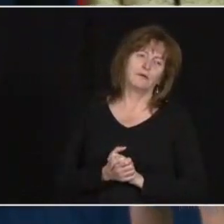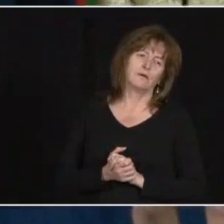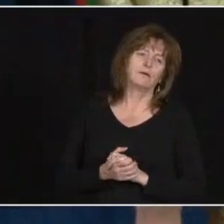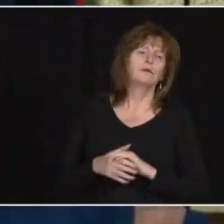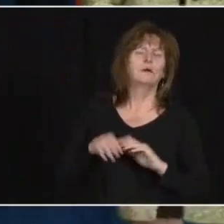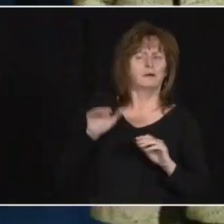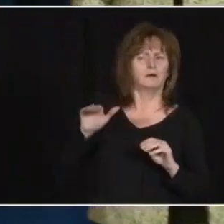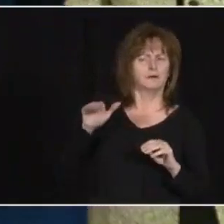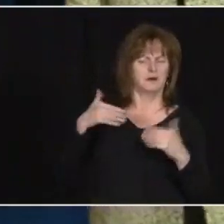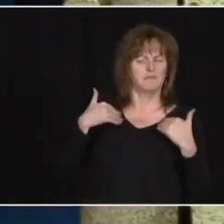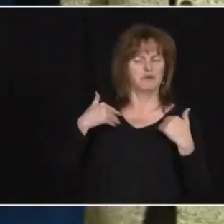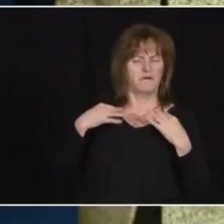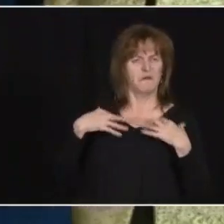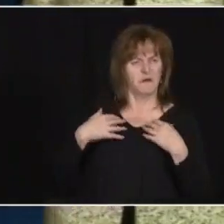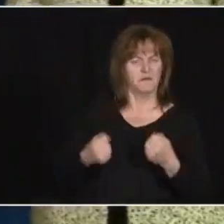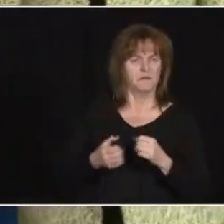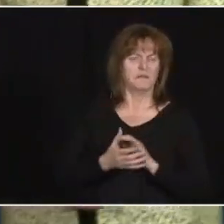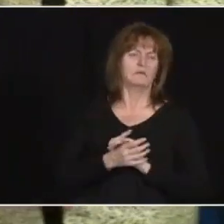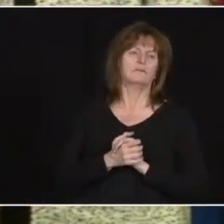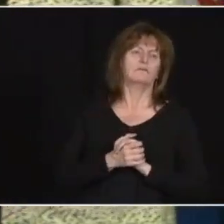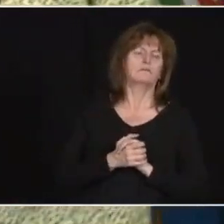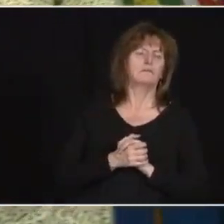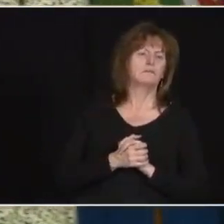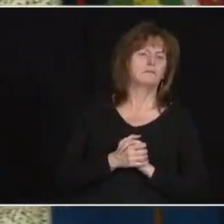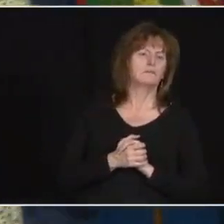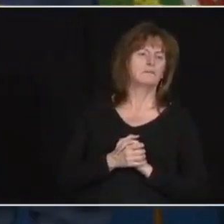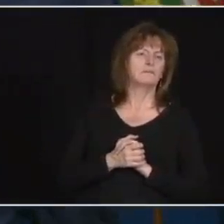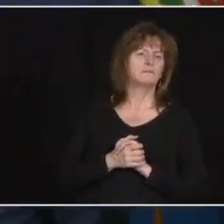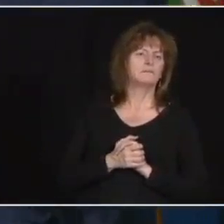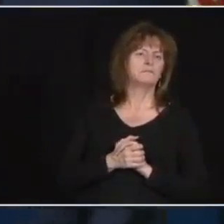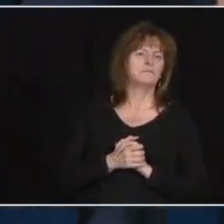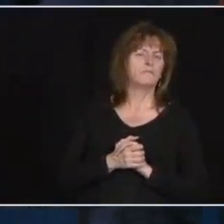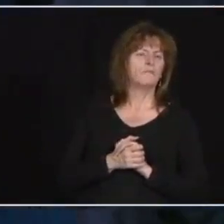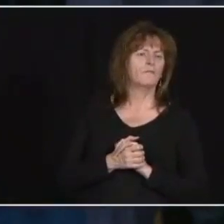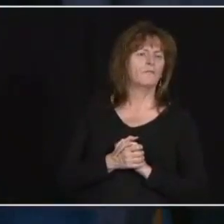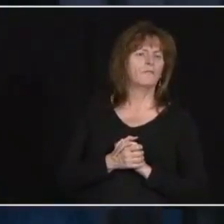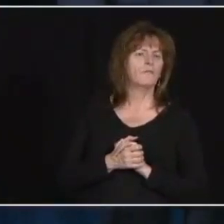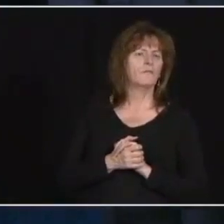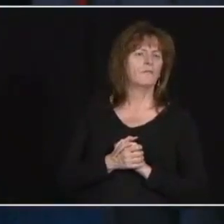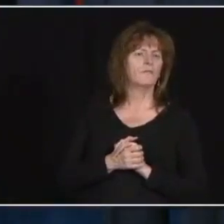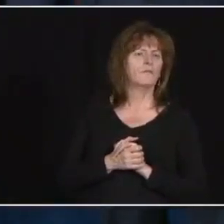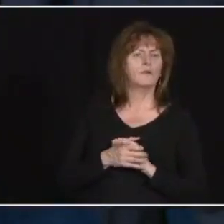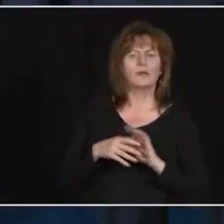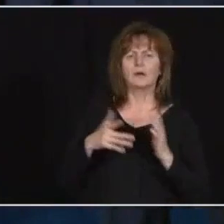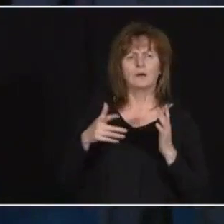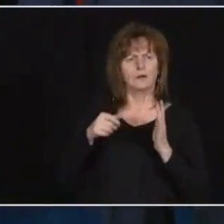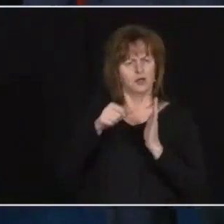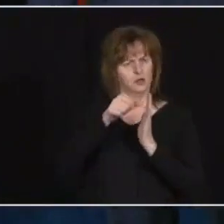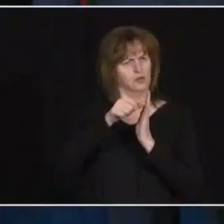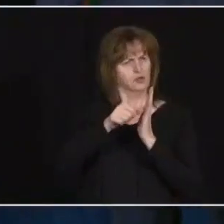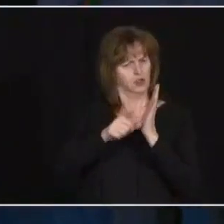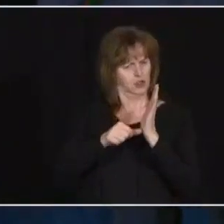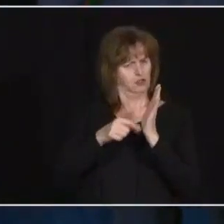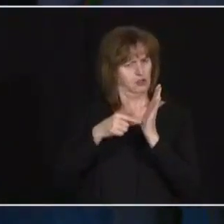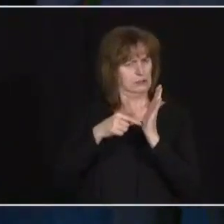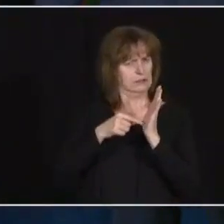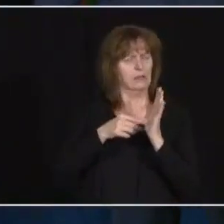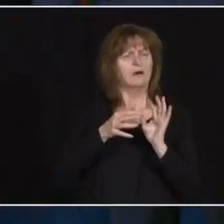question for health minister Christine Elliott, please. I wanted to ask about elective surgeries.